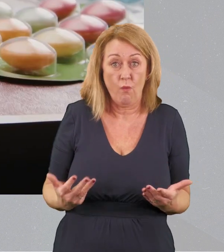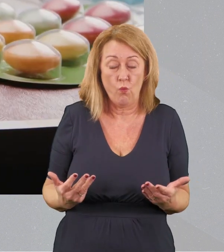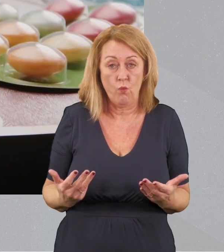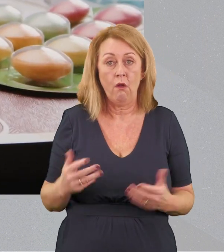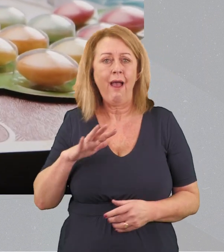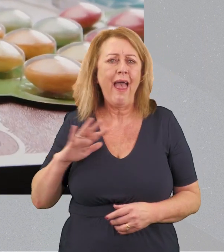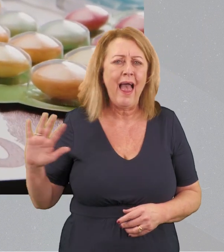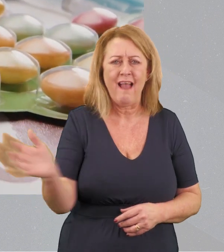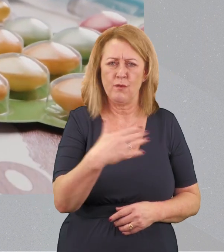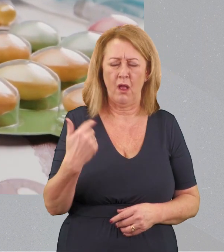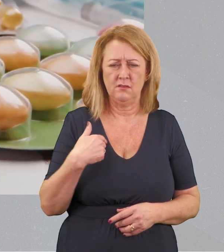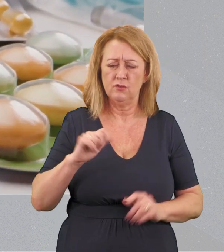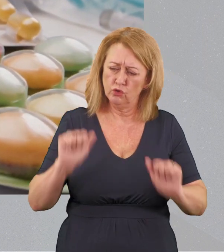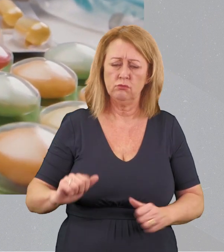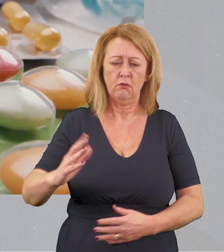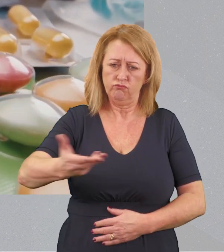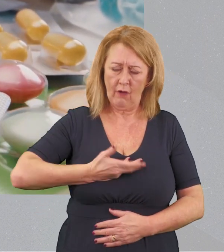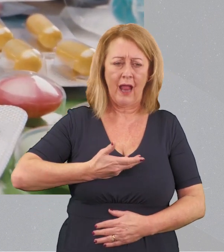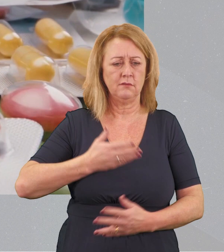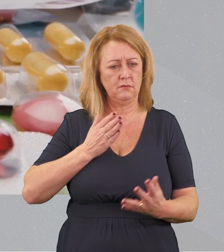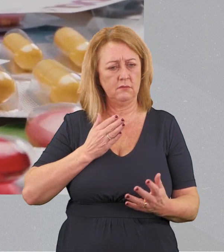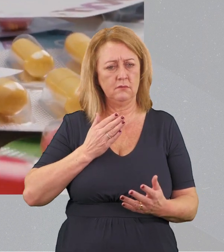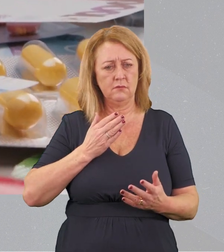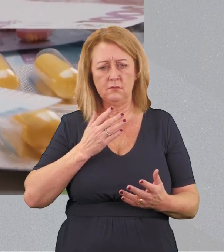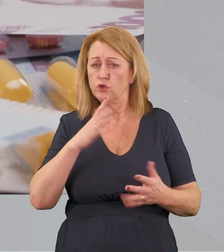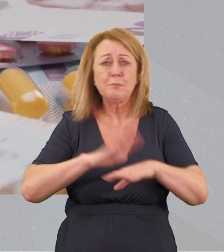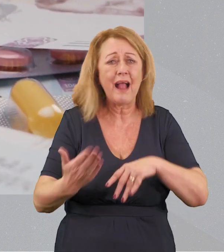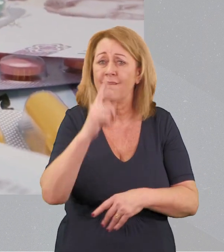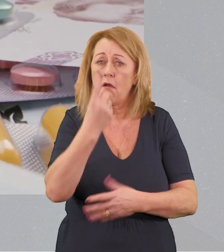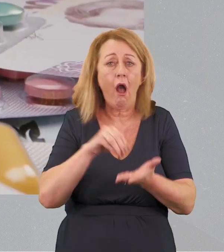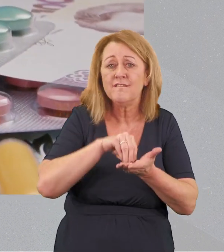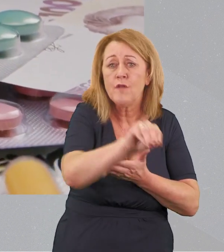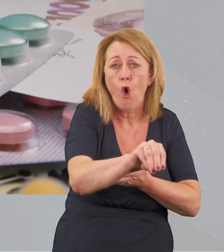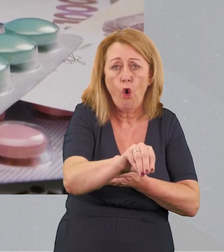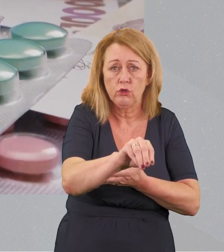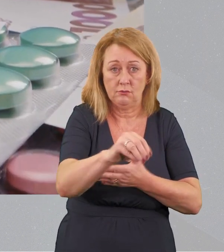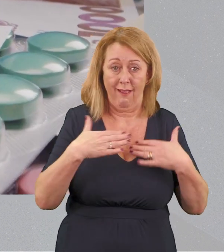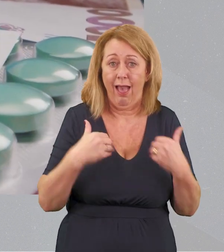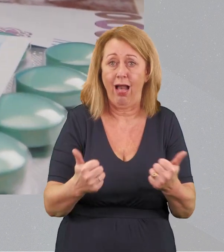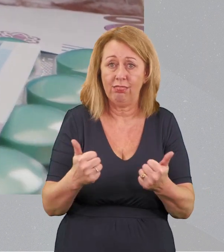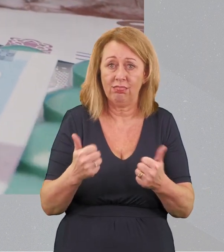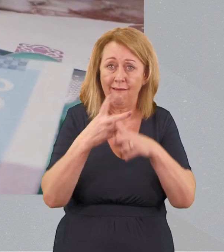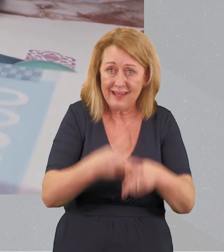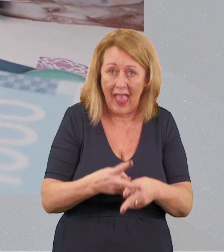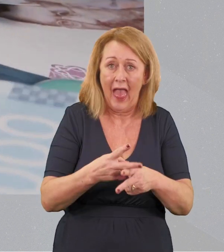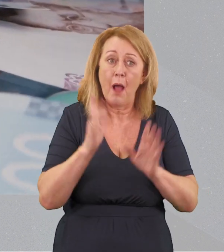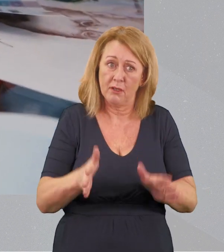Everybody should have the right, regardless of their ability to pay to have basic health care covered.